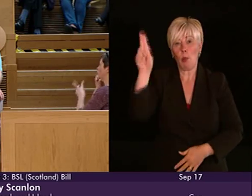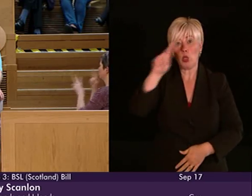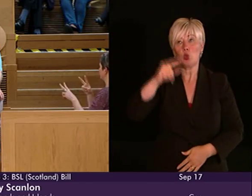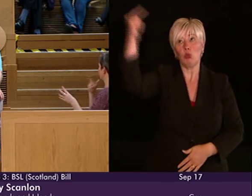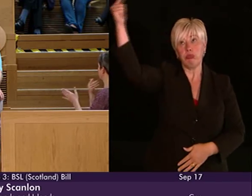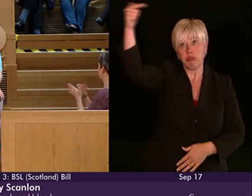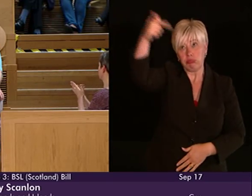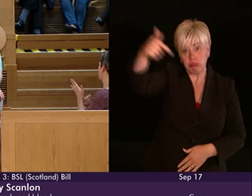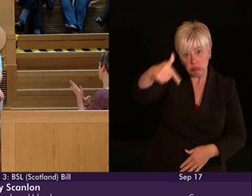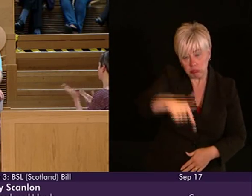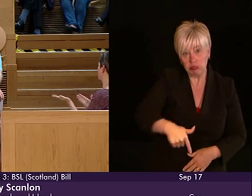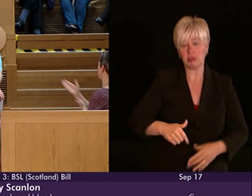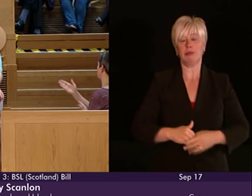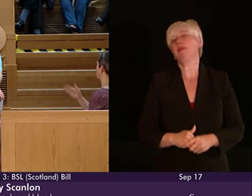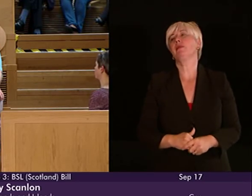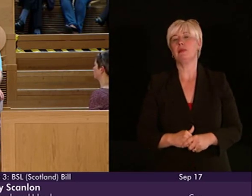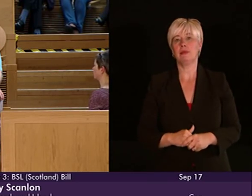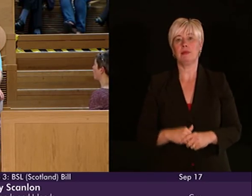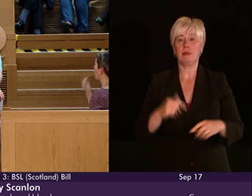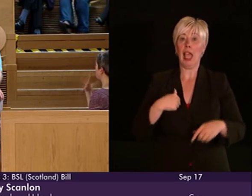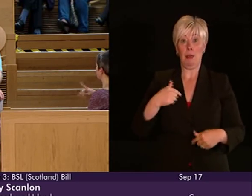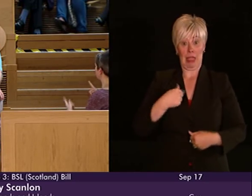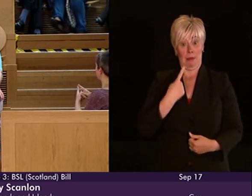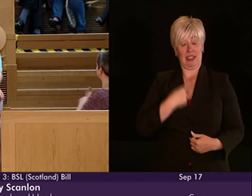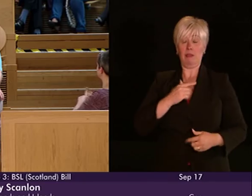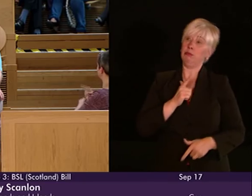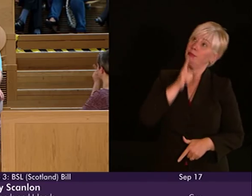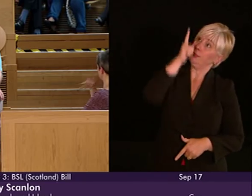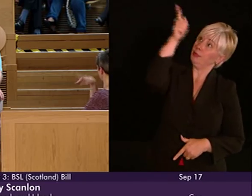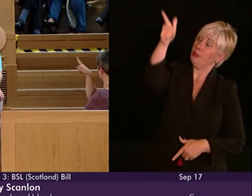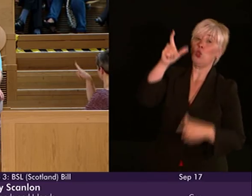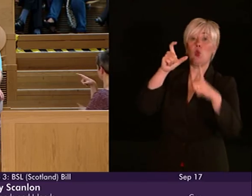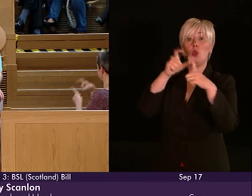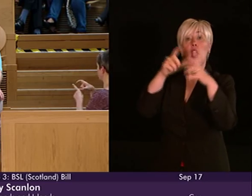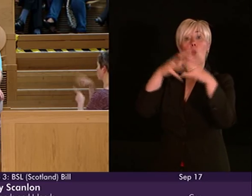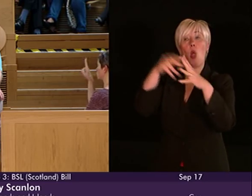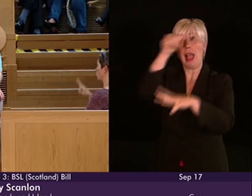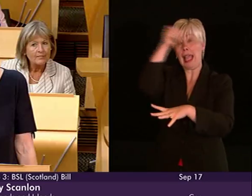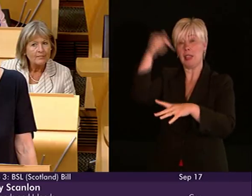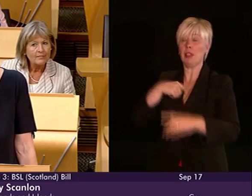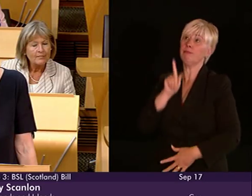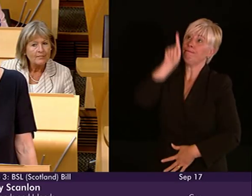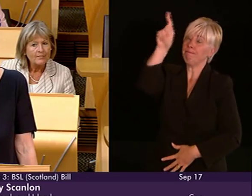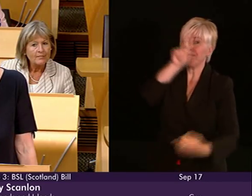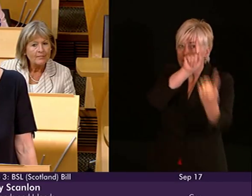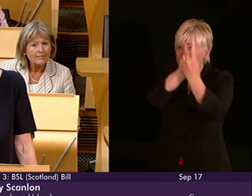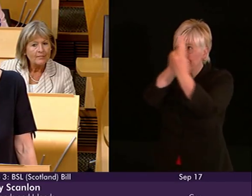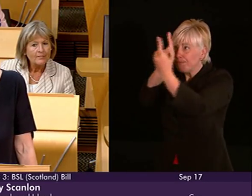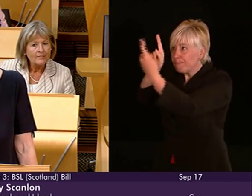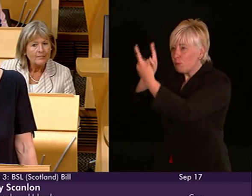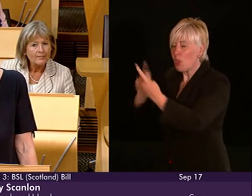of the bill. I met teaching staff at Dingwall academy earlier this year and was inspired